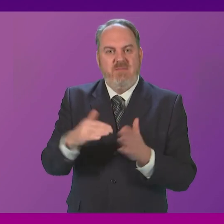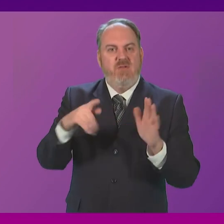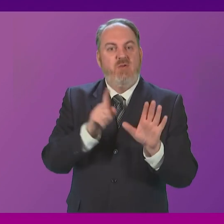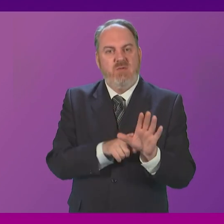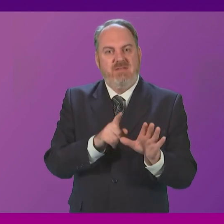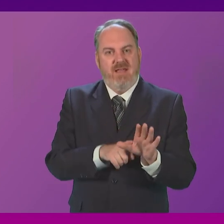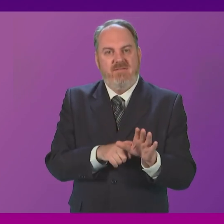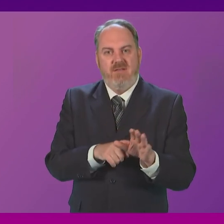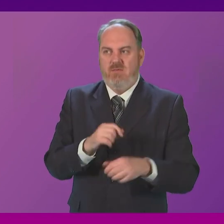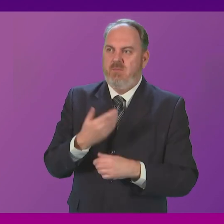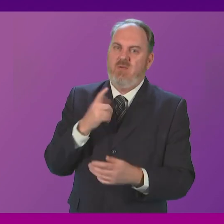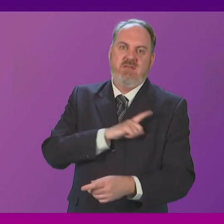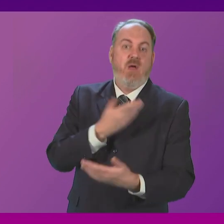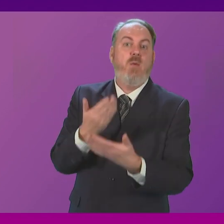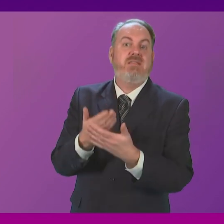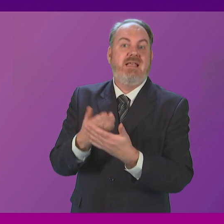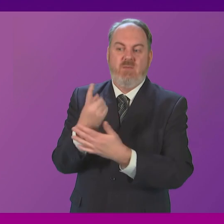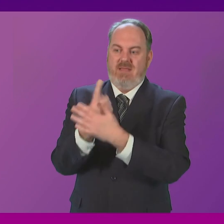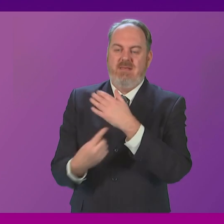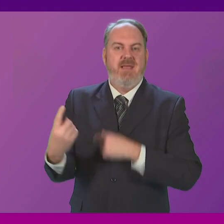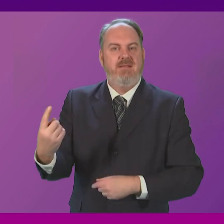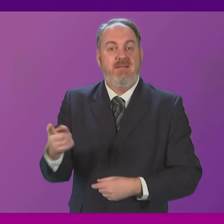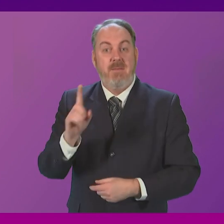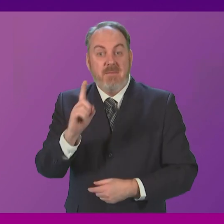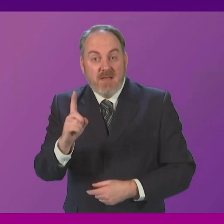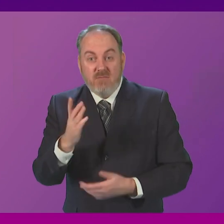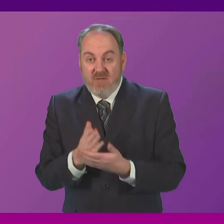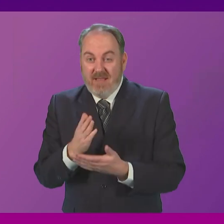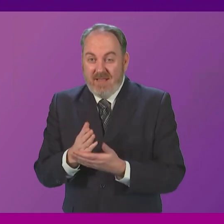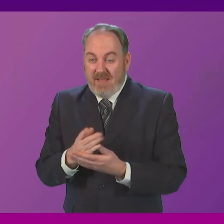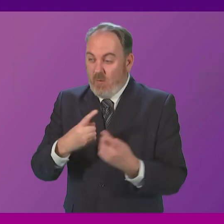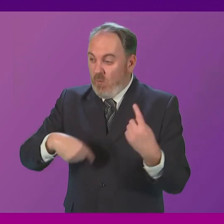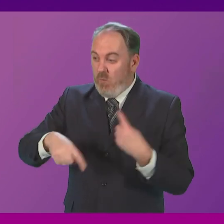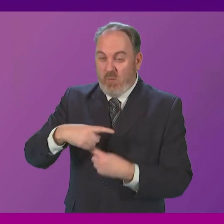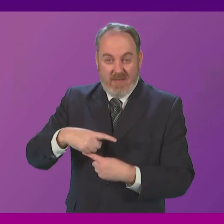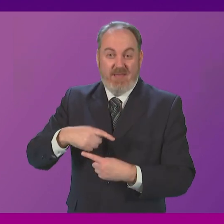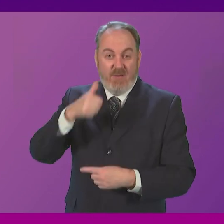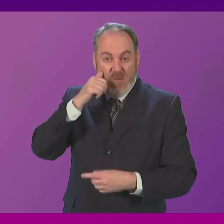However, in the elections to come, Scotland can make the SNP pay the price for ignoring our real priorities.